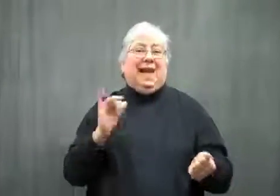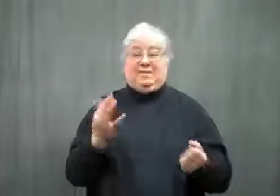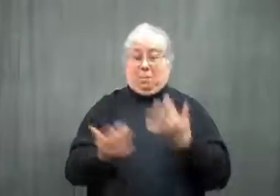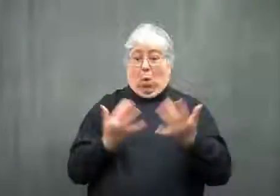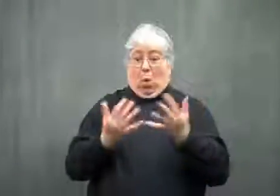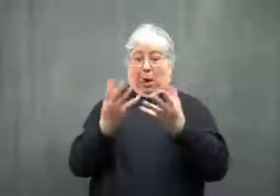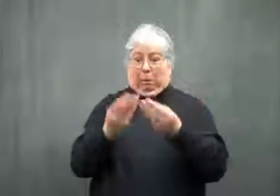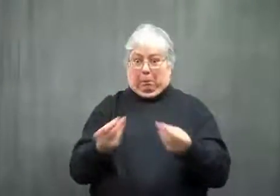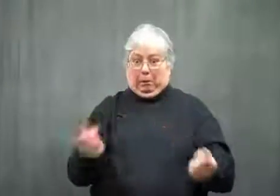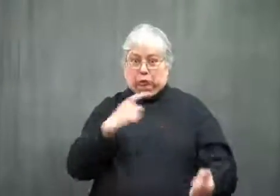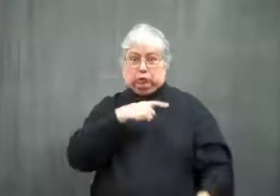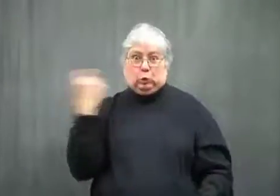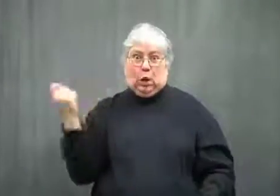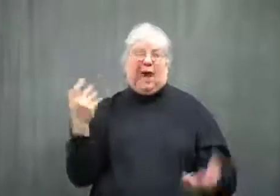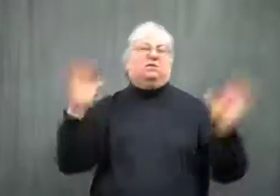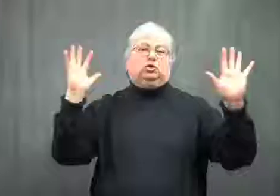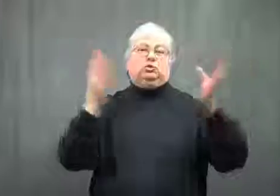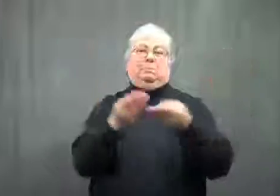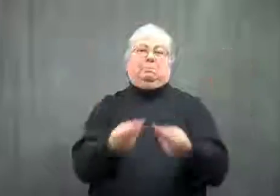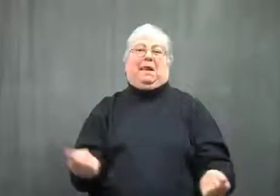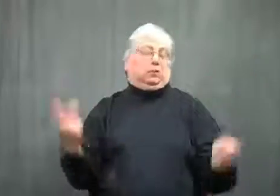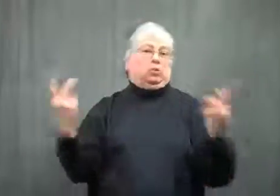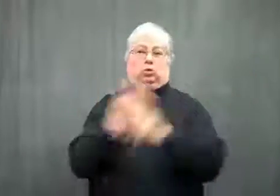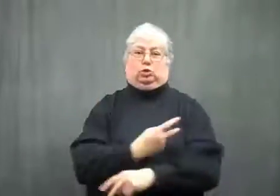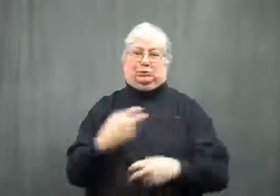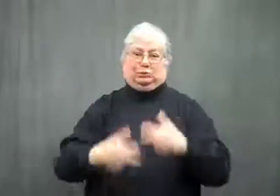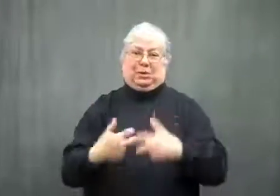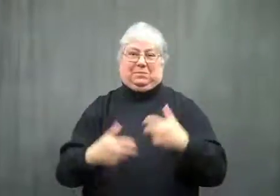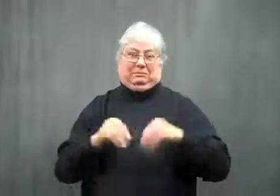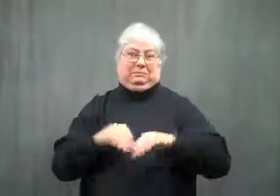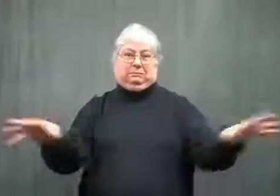If the water boils away, then the core will melt, and cause a big problem with radioactivity.